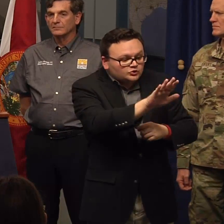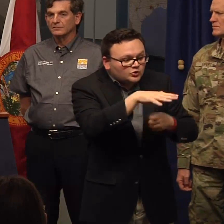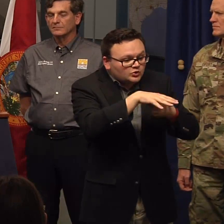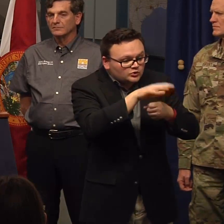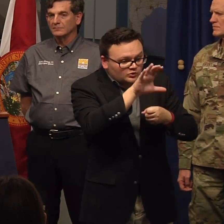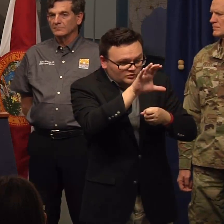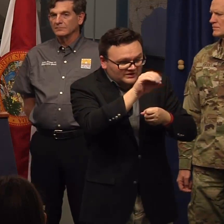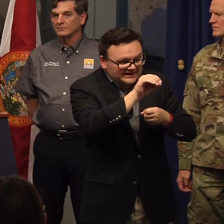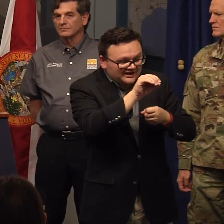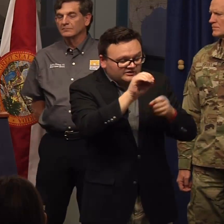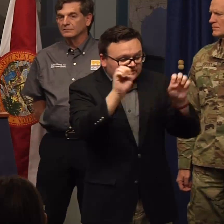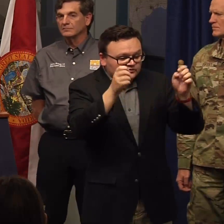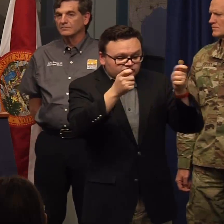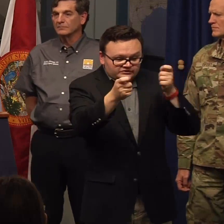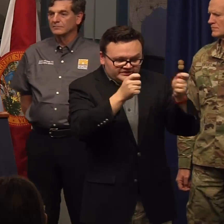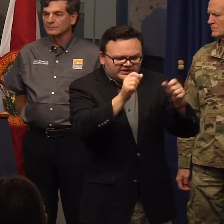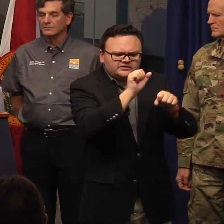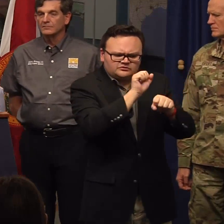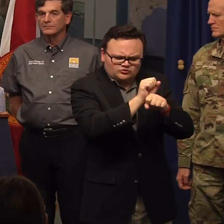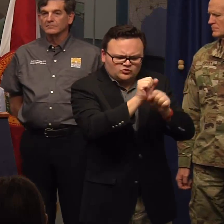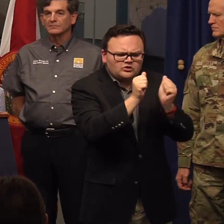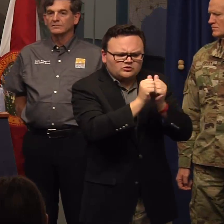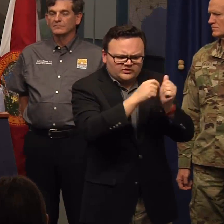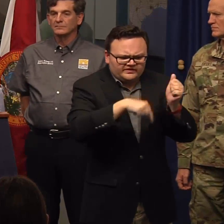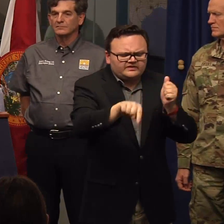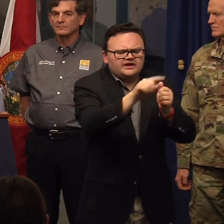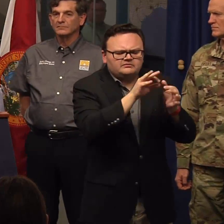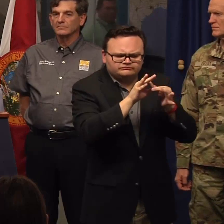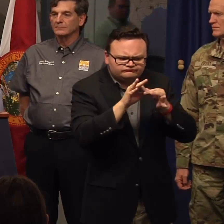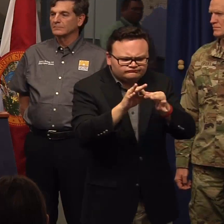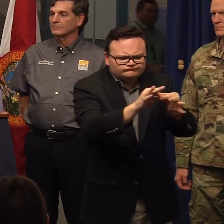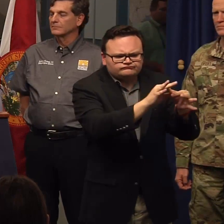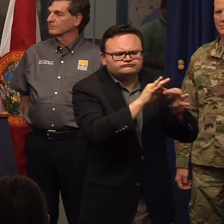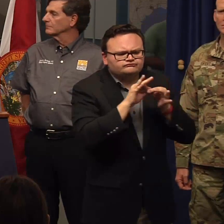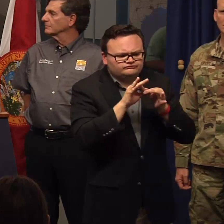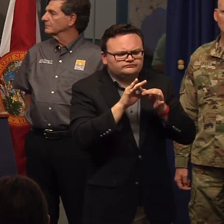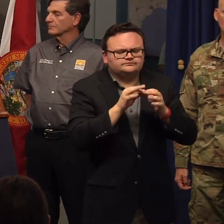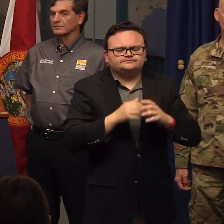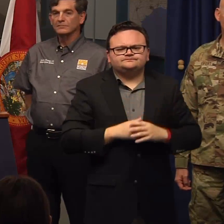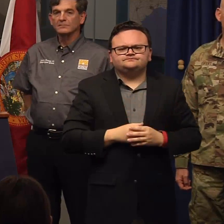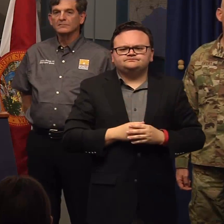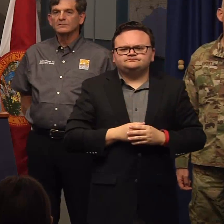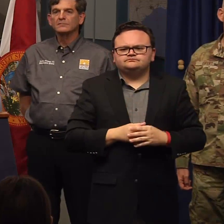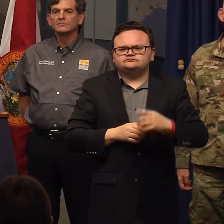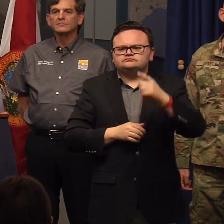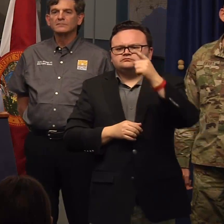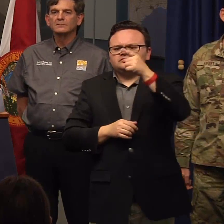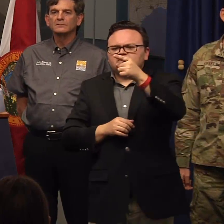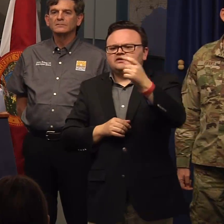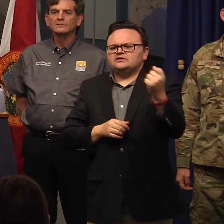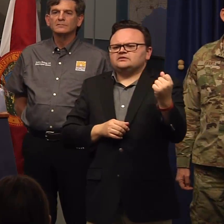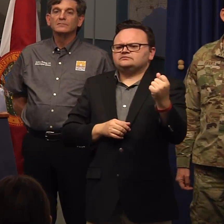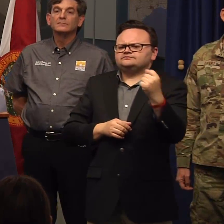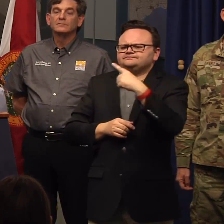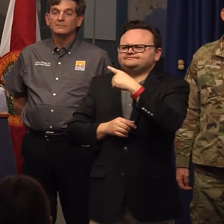SUPPLIES OF THOSE MASKS OUT TO THOSE FACILITIES BUT WE ARE